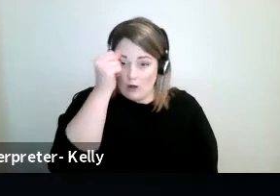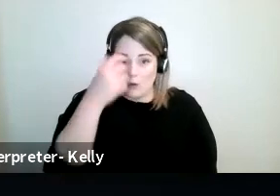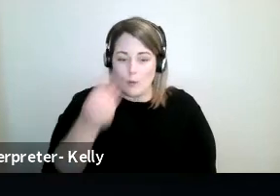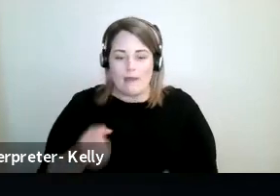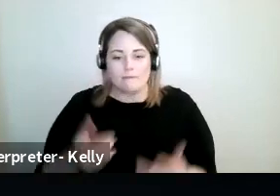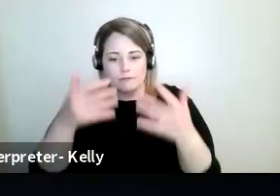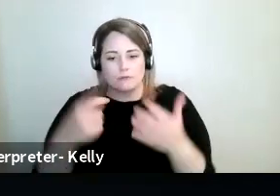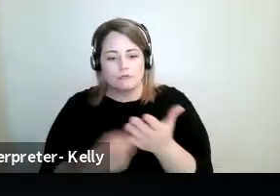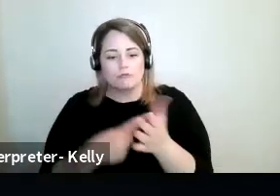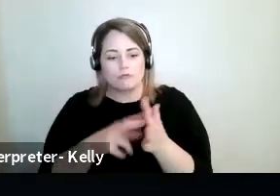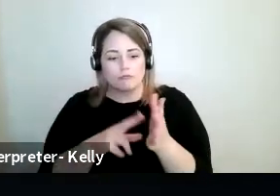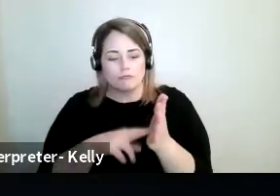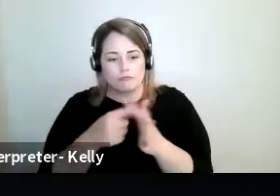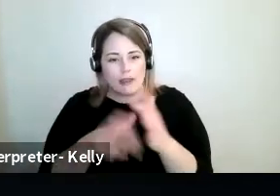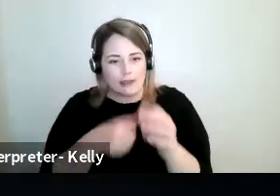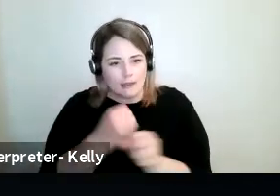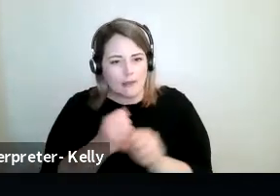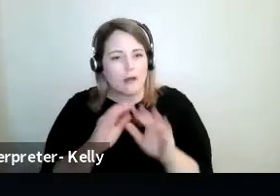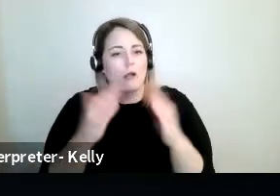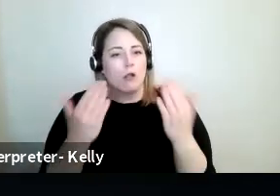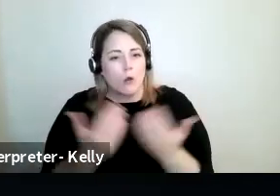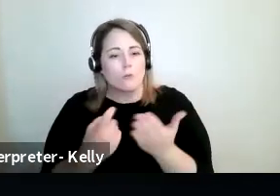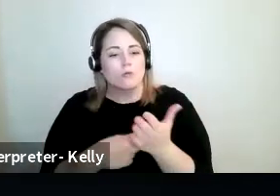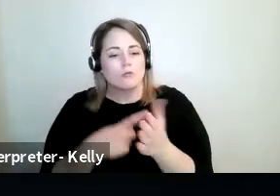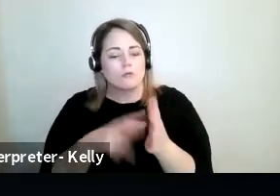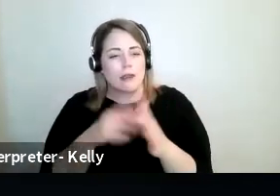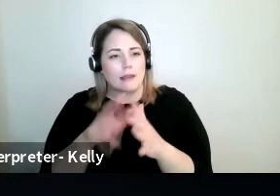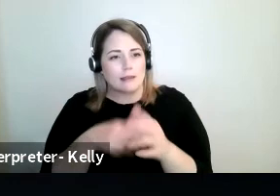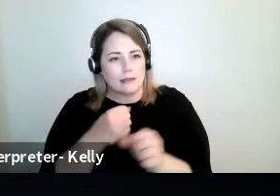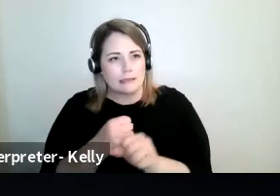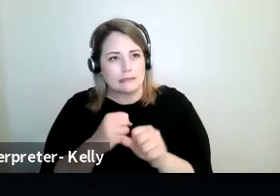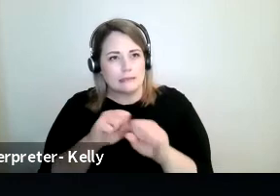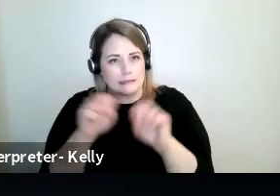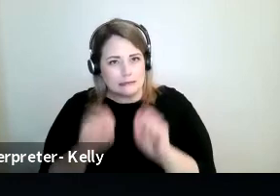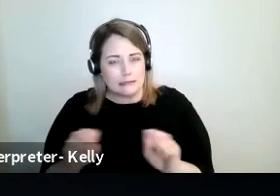There's a global ranking system for how universities respond to the sustainability goals.